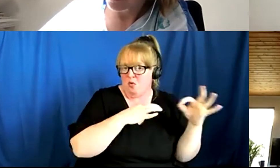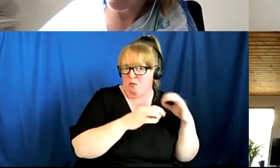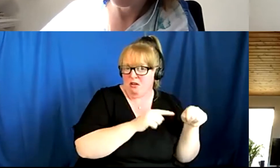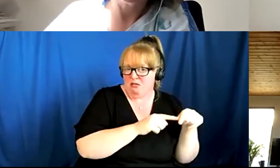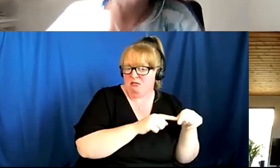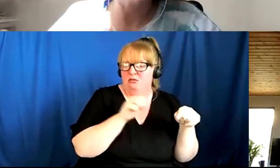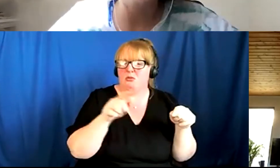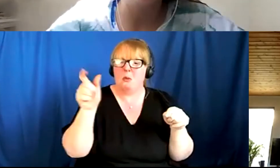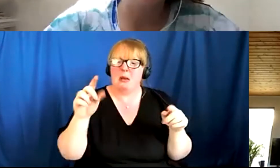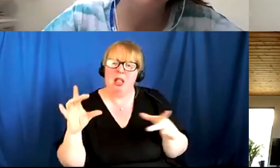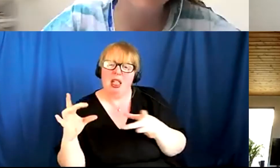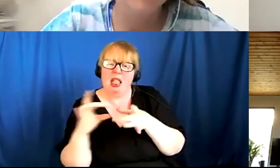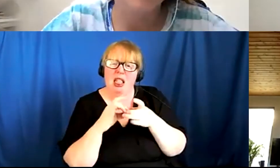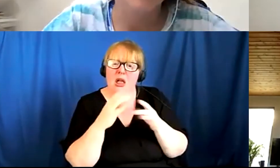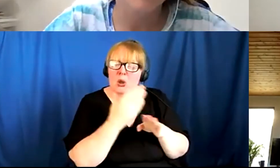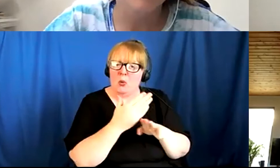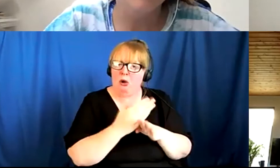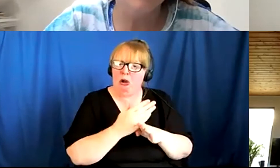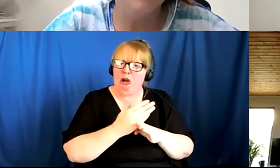engaged with the work rather than the sort of secondary audiences.